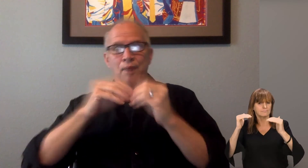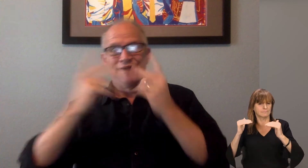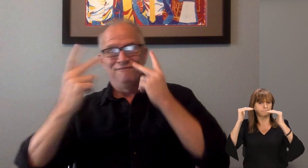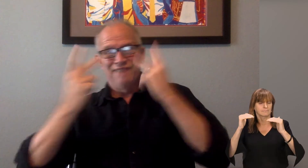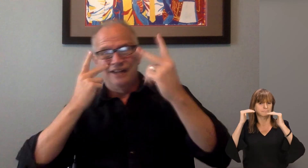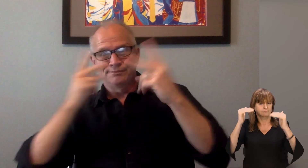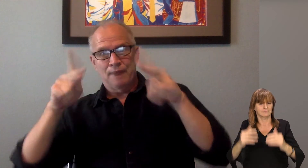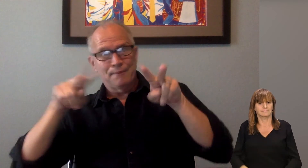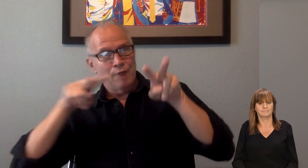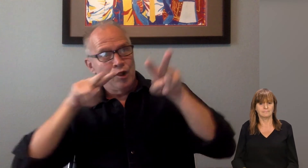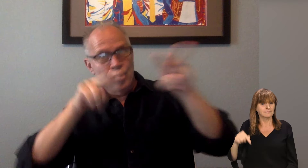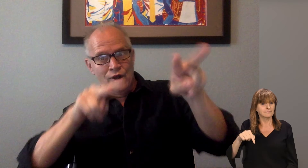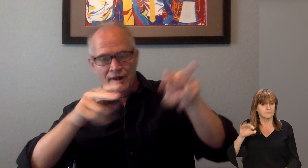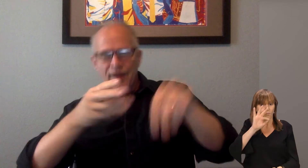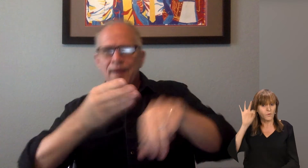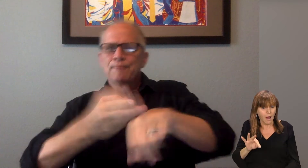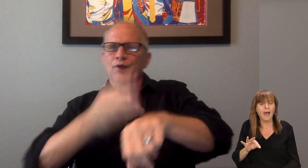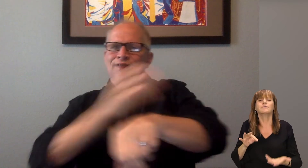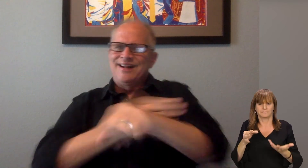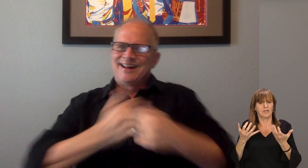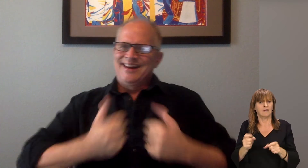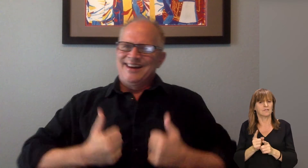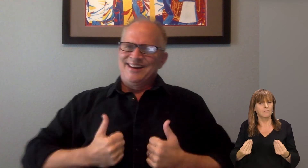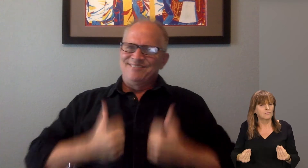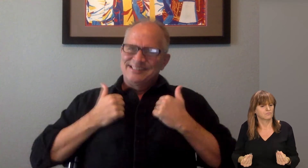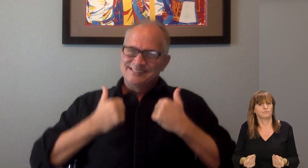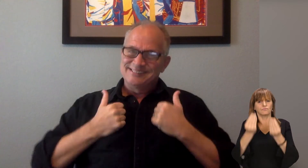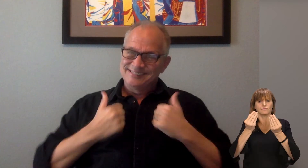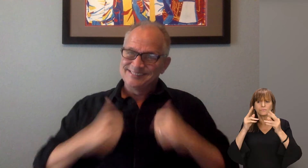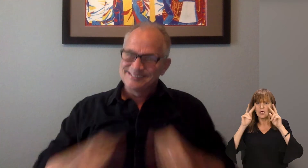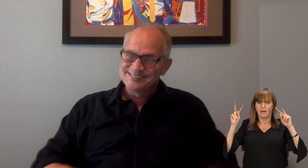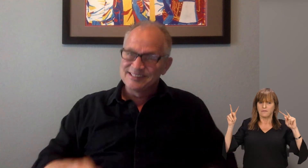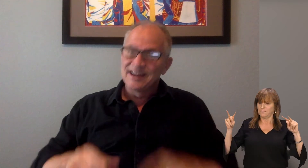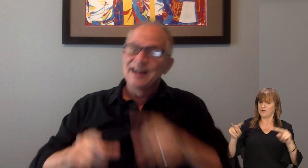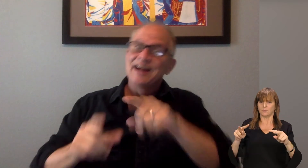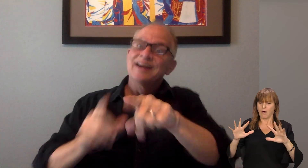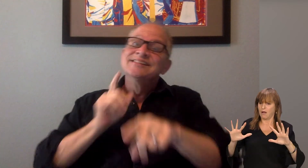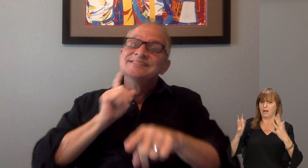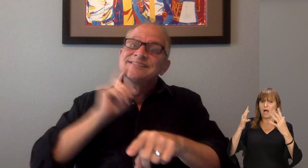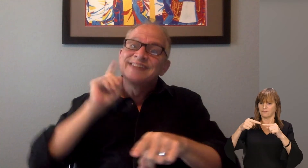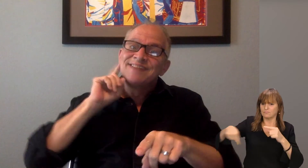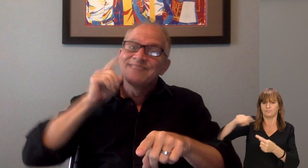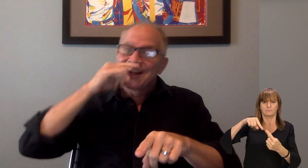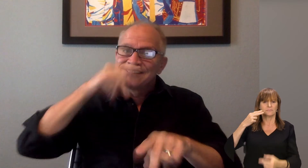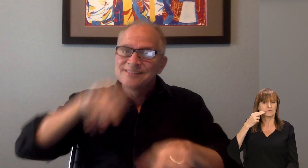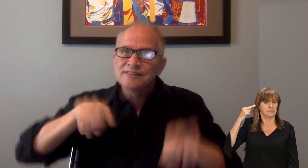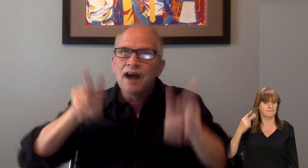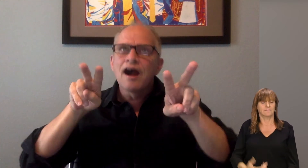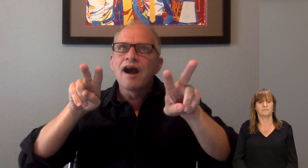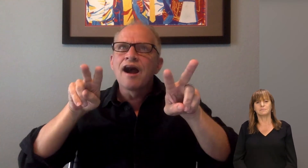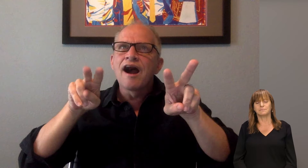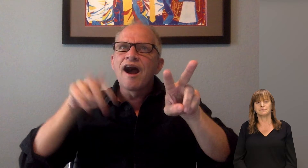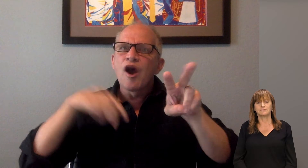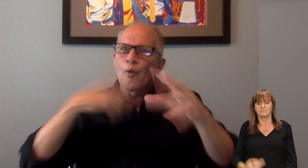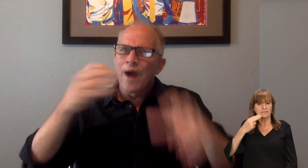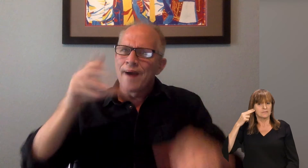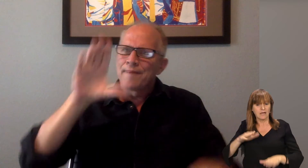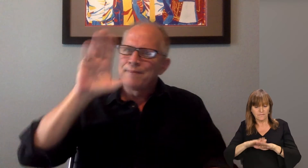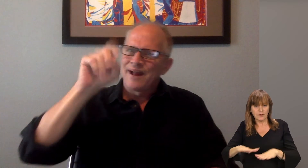for people to look to so we could have better and more productive lives. Deaf kids would look up to, and say